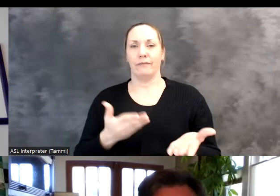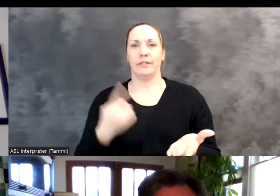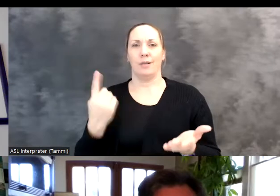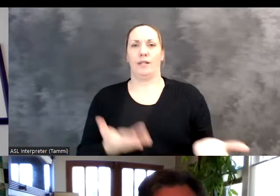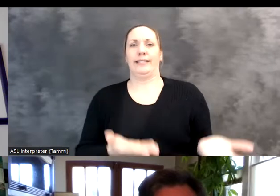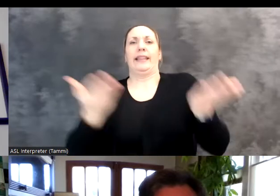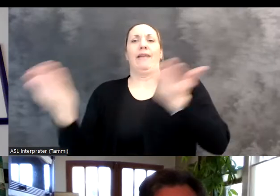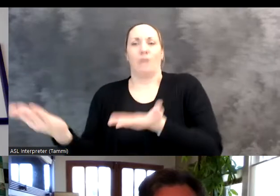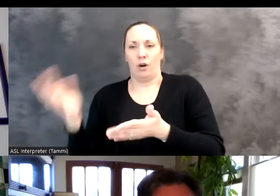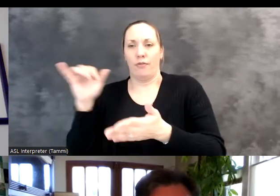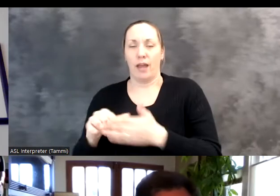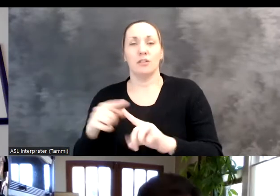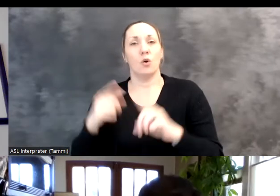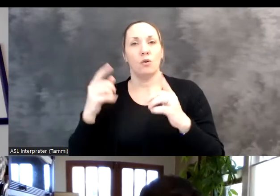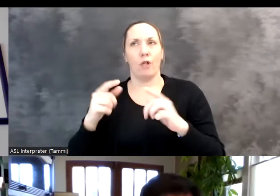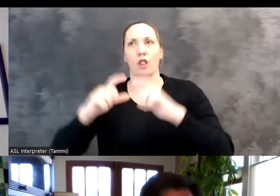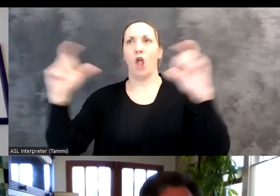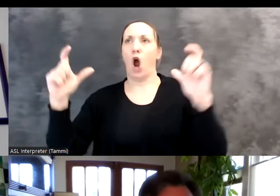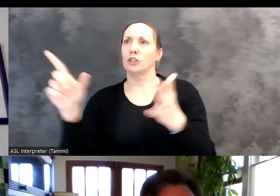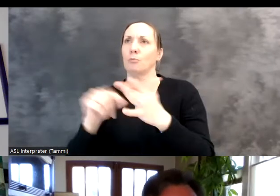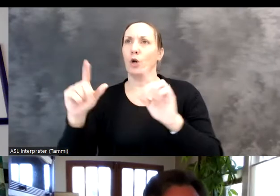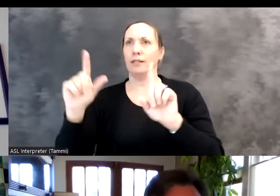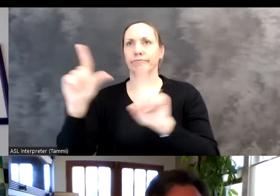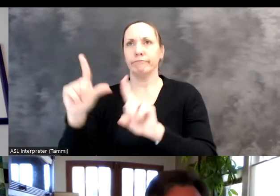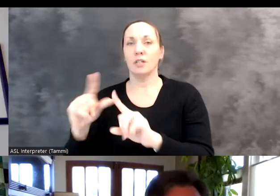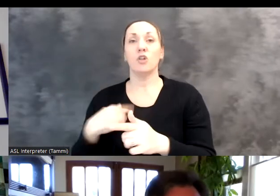your braille, large print TV listing. So we need